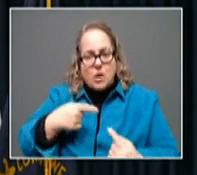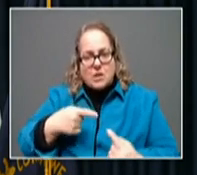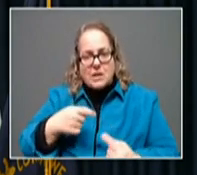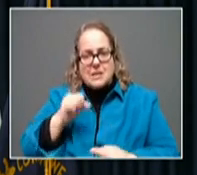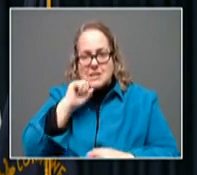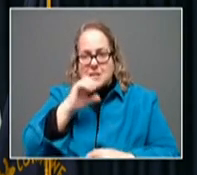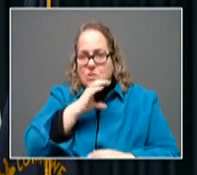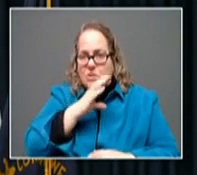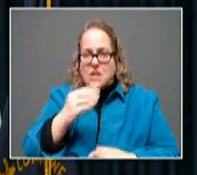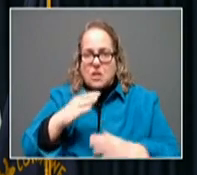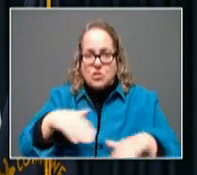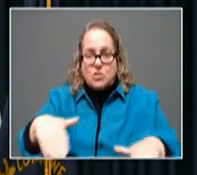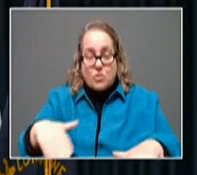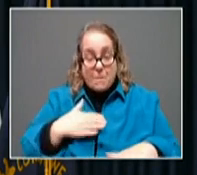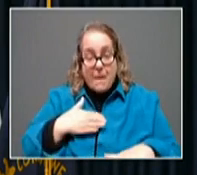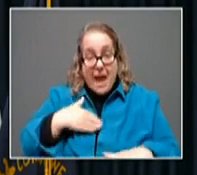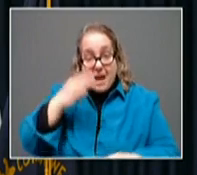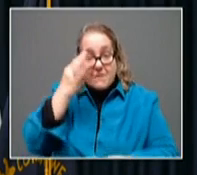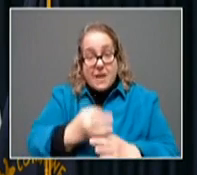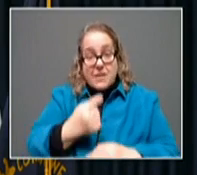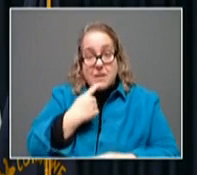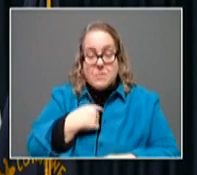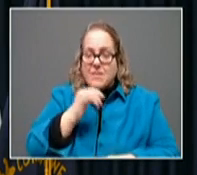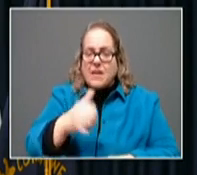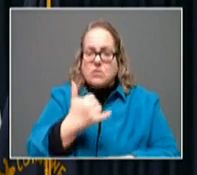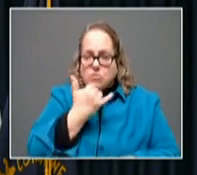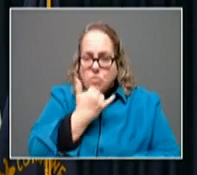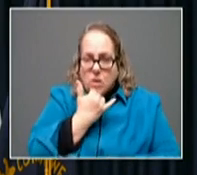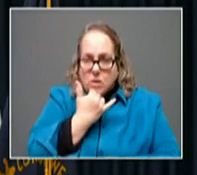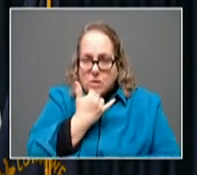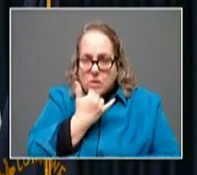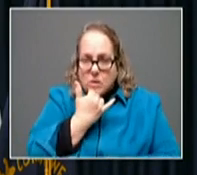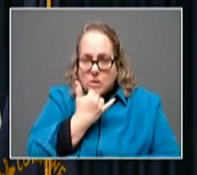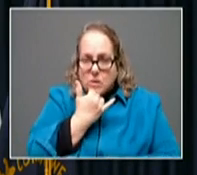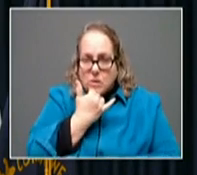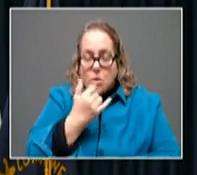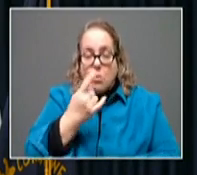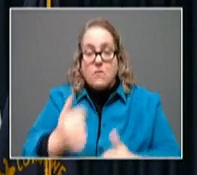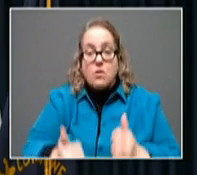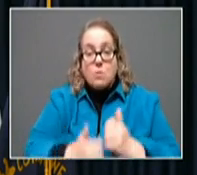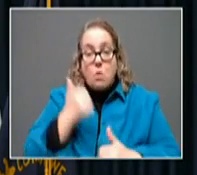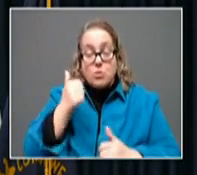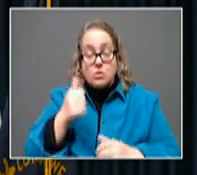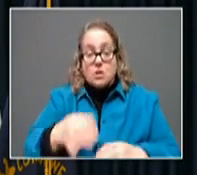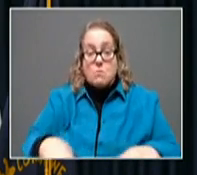wrong. Now, one of the most important miracles by jesus is sufficient in the